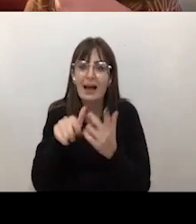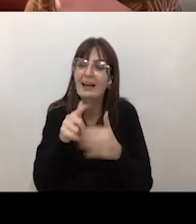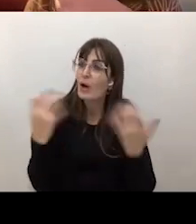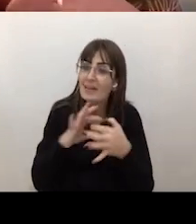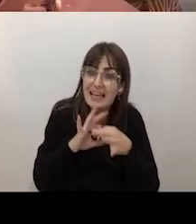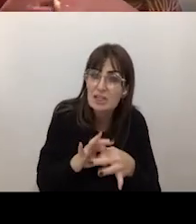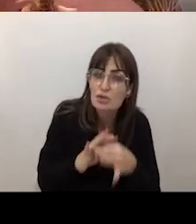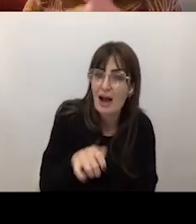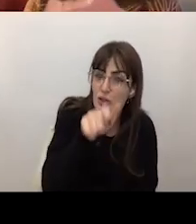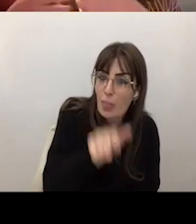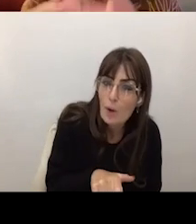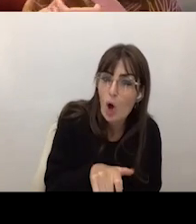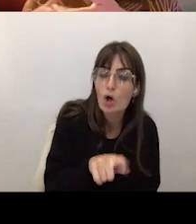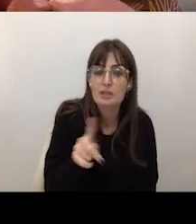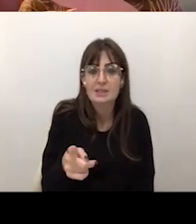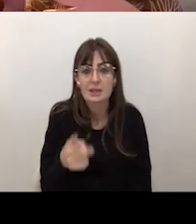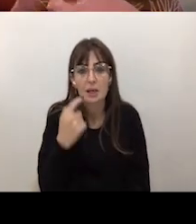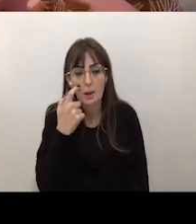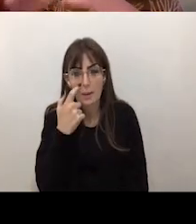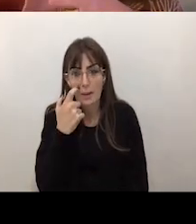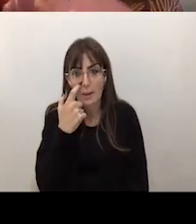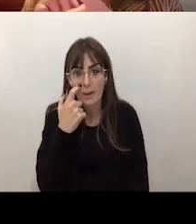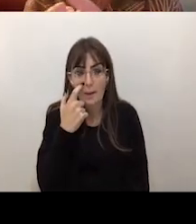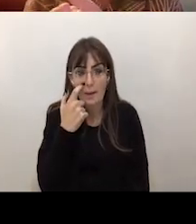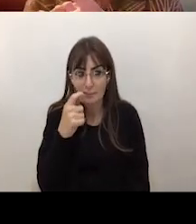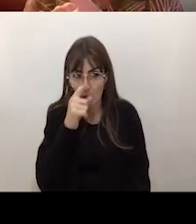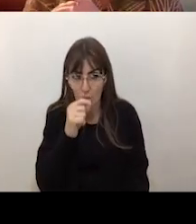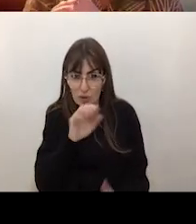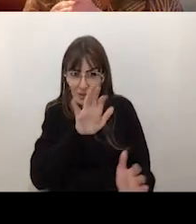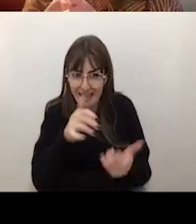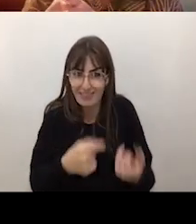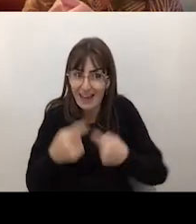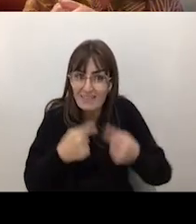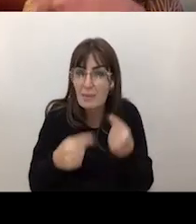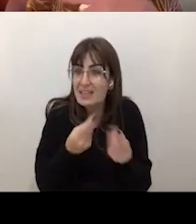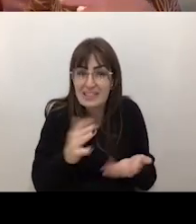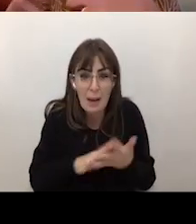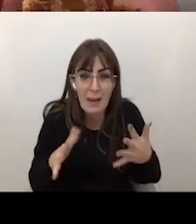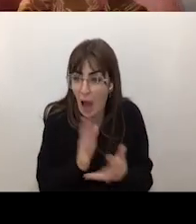someone. A supporter. A donor. Is there a way to capture that information quickly? Again,